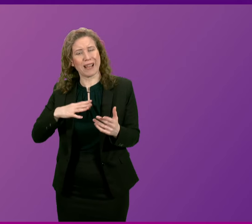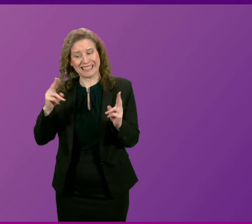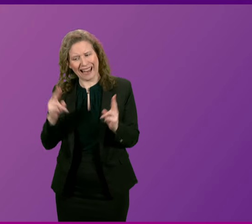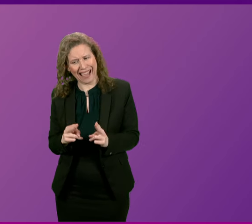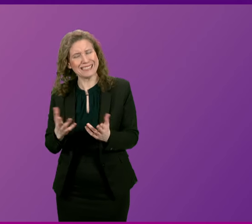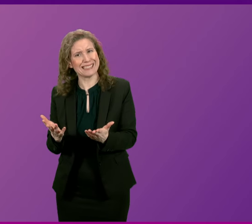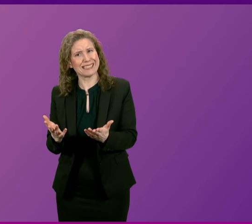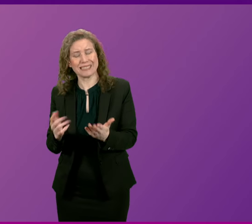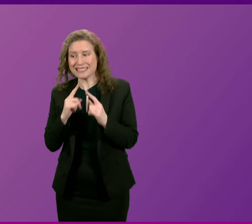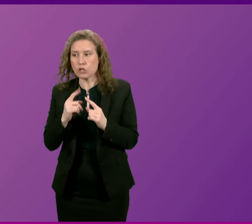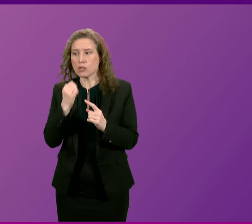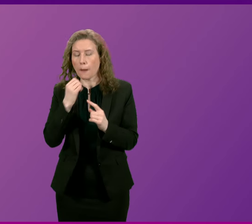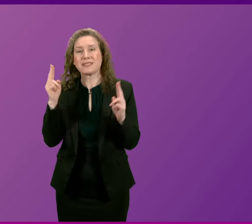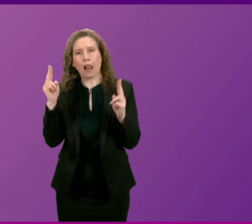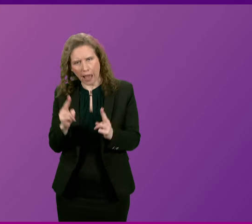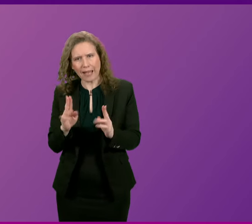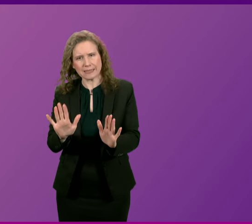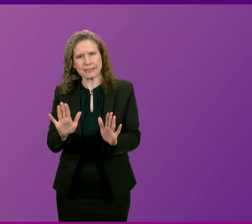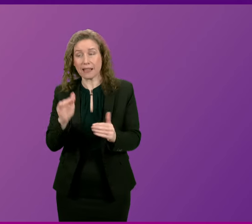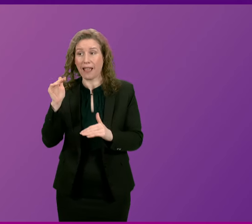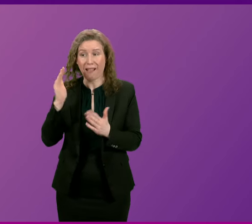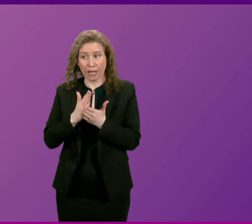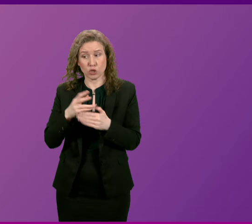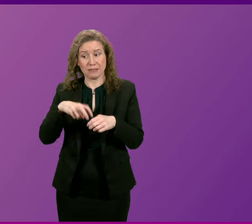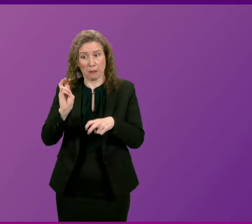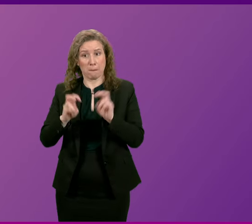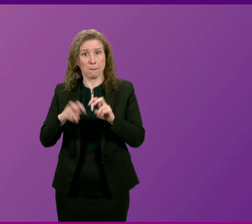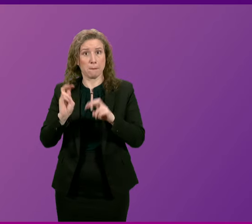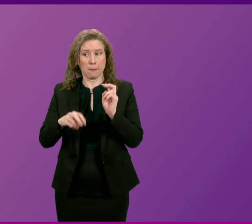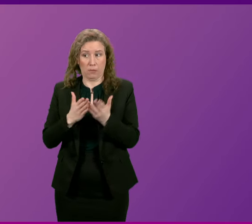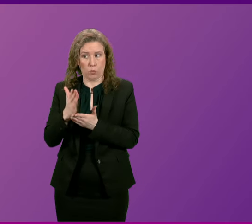down—teacher numbers across Scotland are falling under an SNP Government.